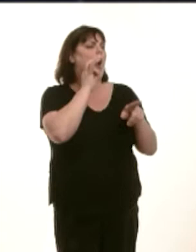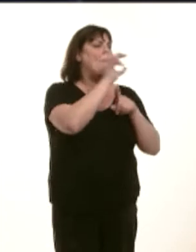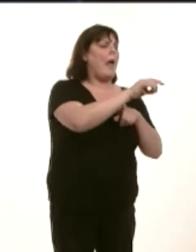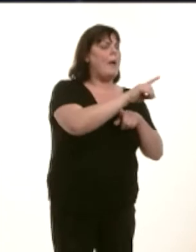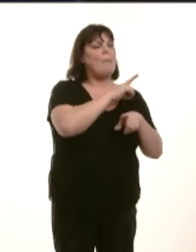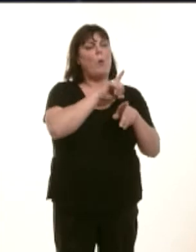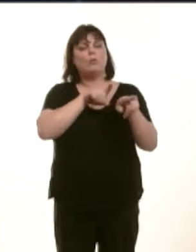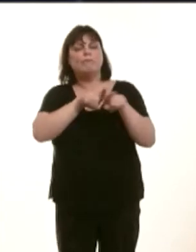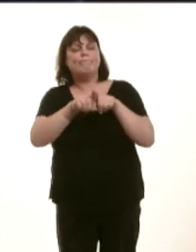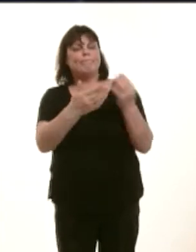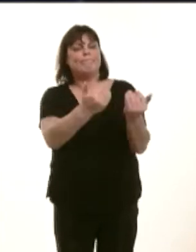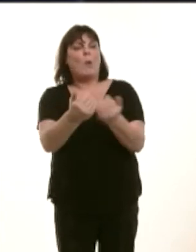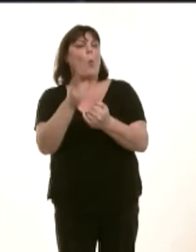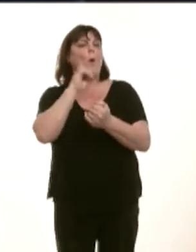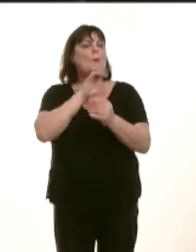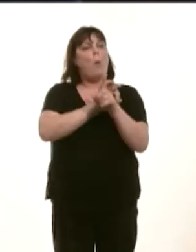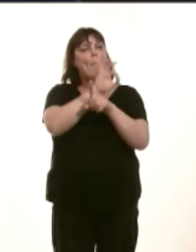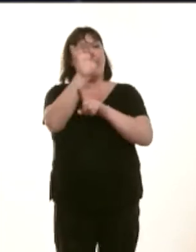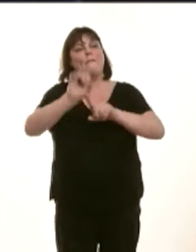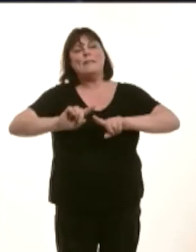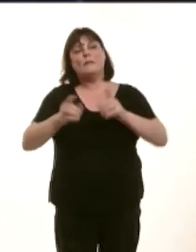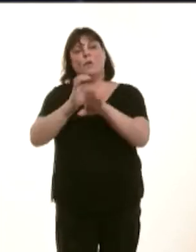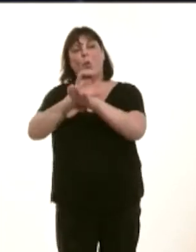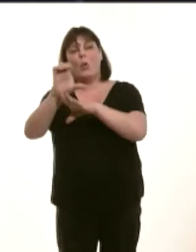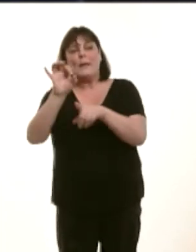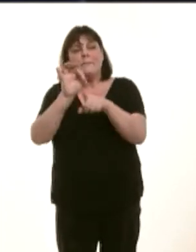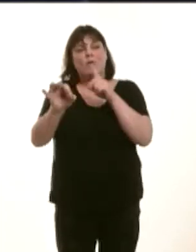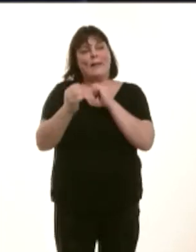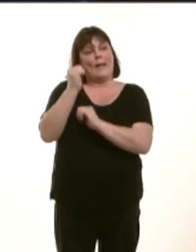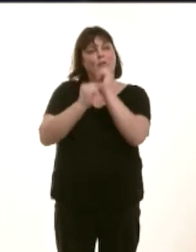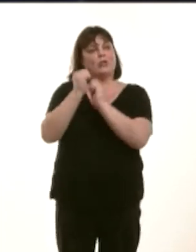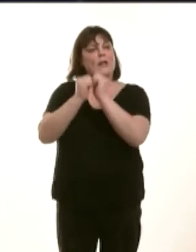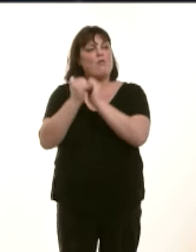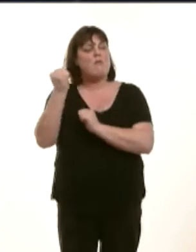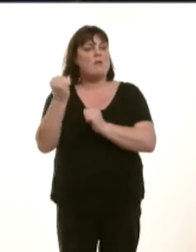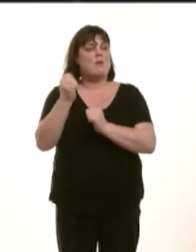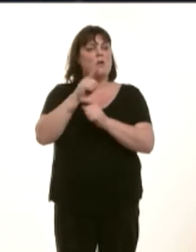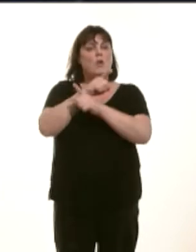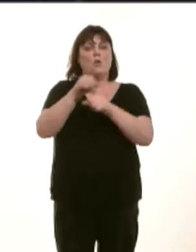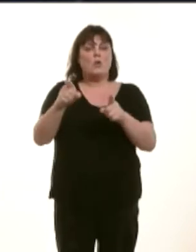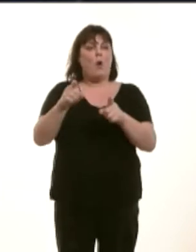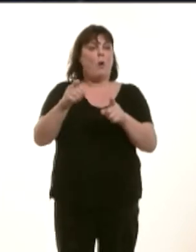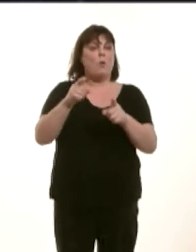what you are doing as a Government to look at this in more detail so that we can get